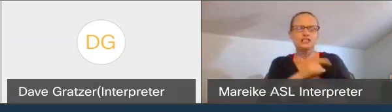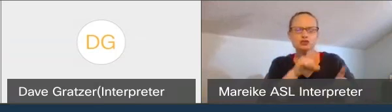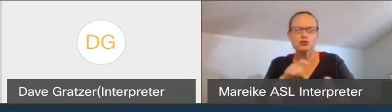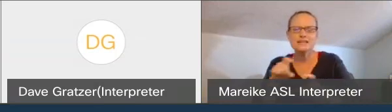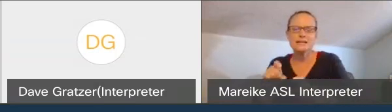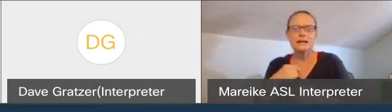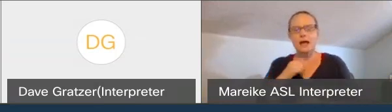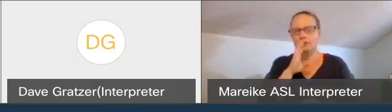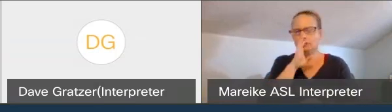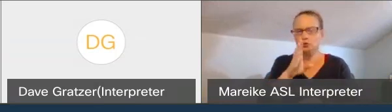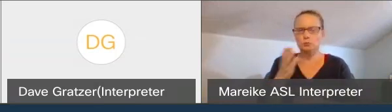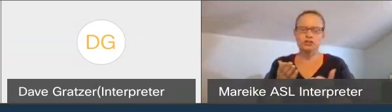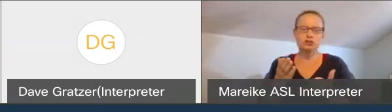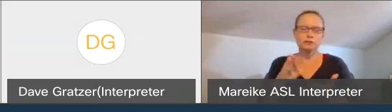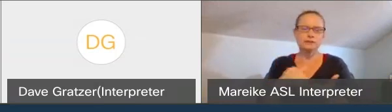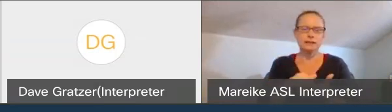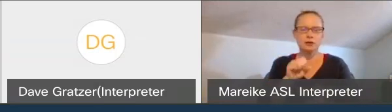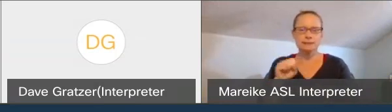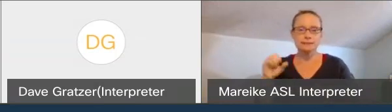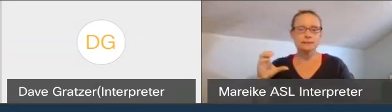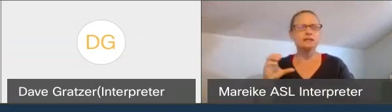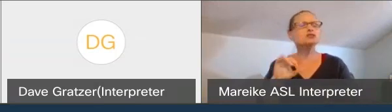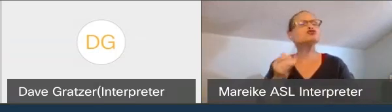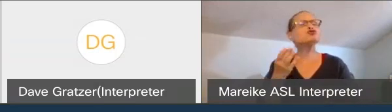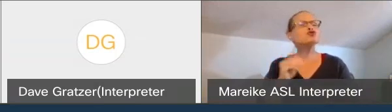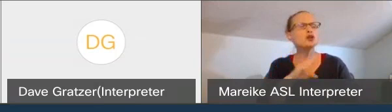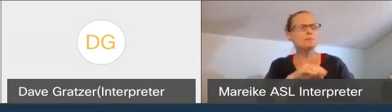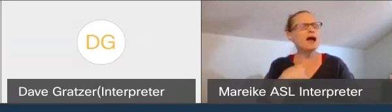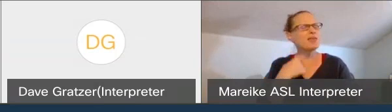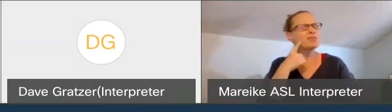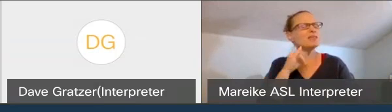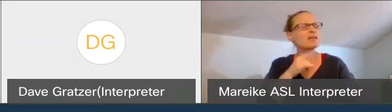Uh, and, uh, Jim, I think this was in response to some of the statistics you shared about,